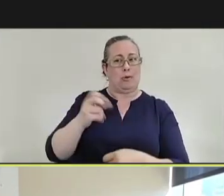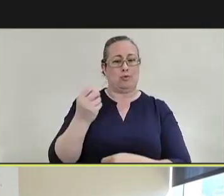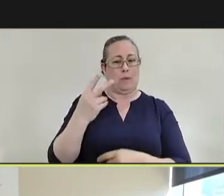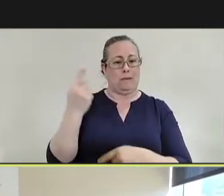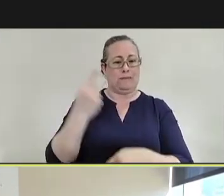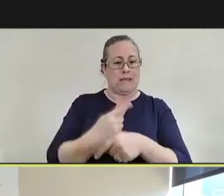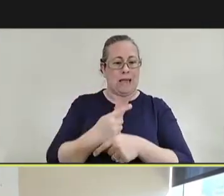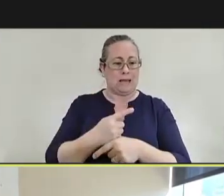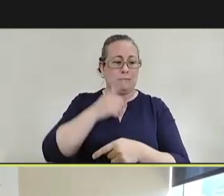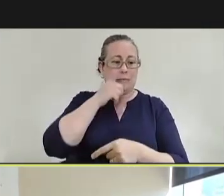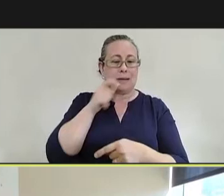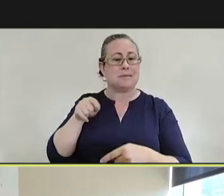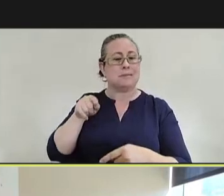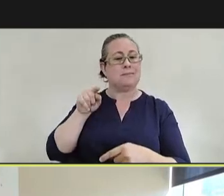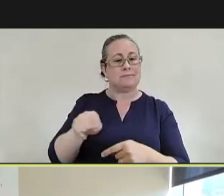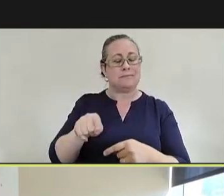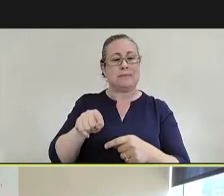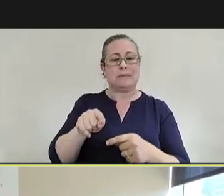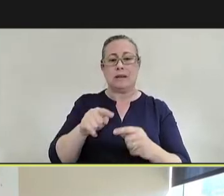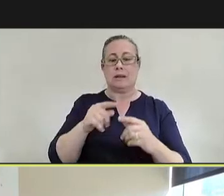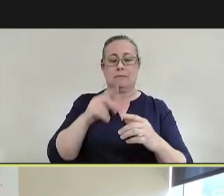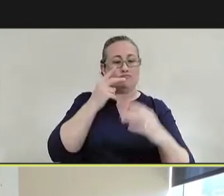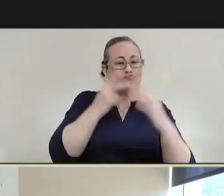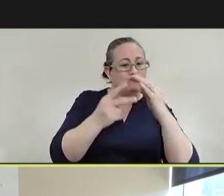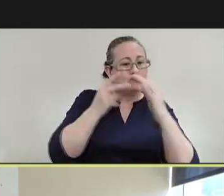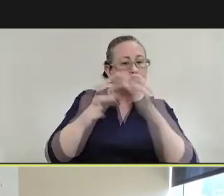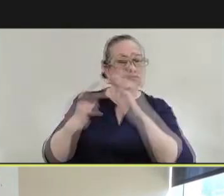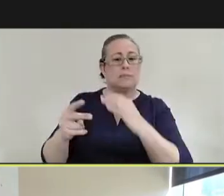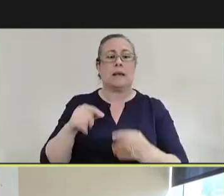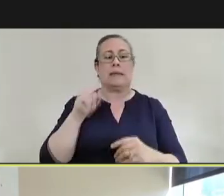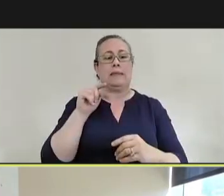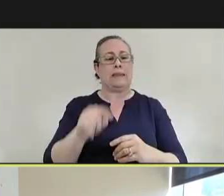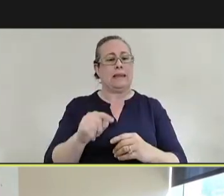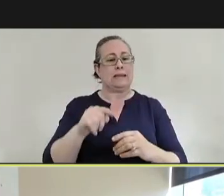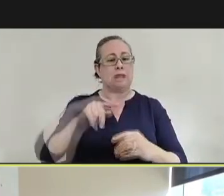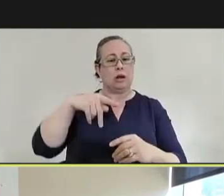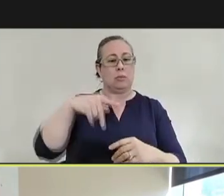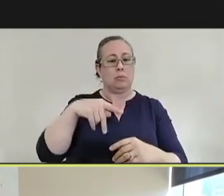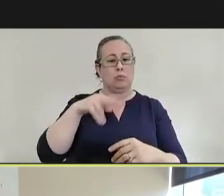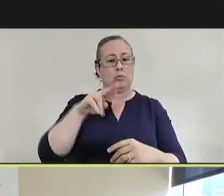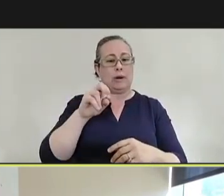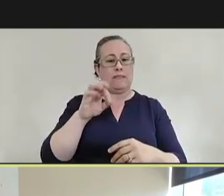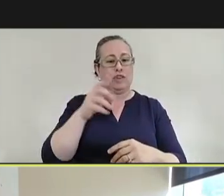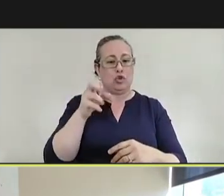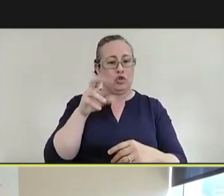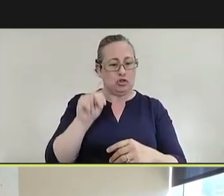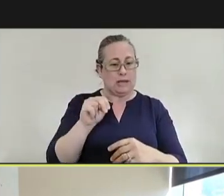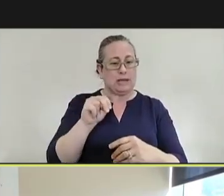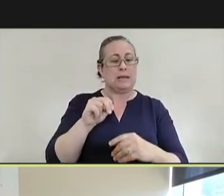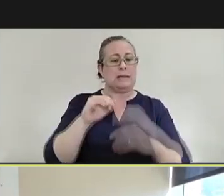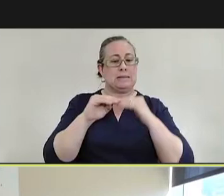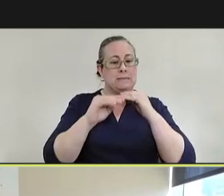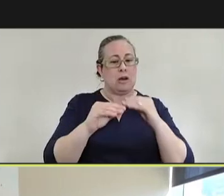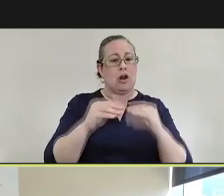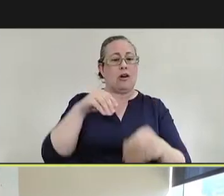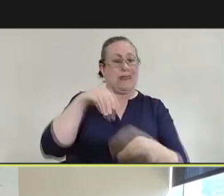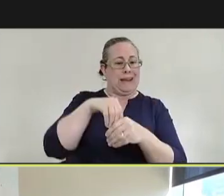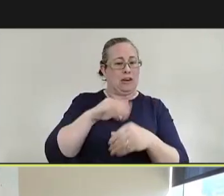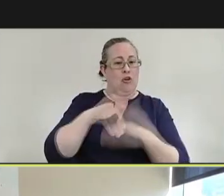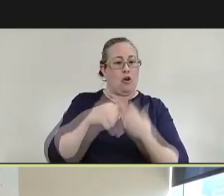pre-fusion stabilized mutations are also found in all US approved vaccines. So structure and